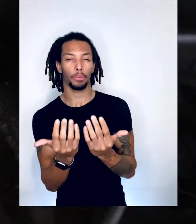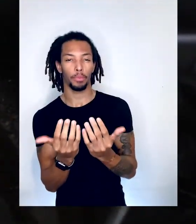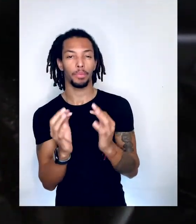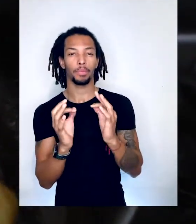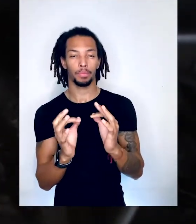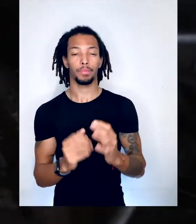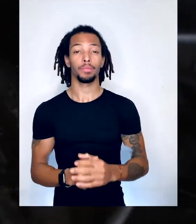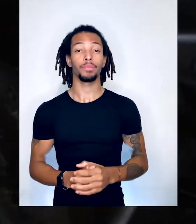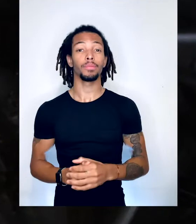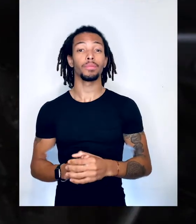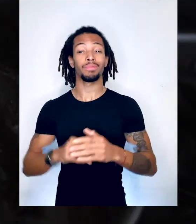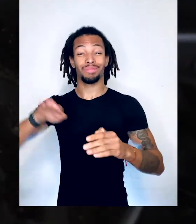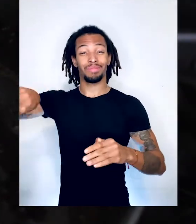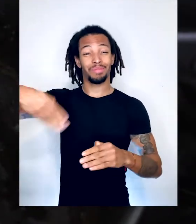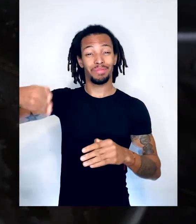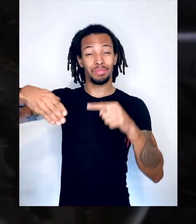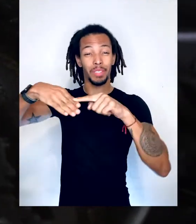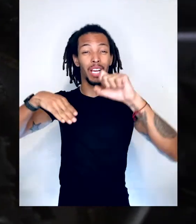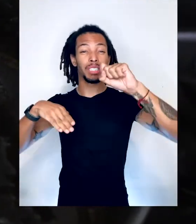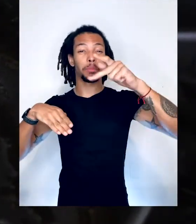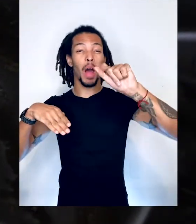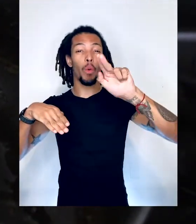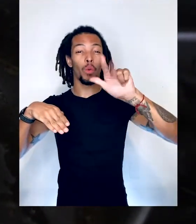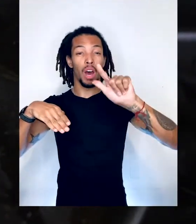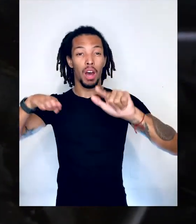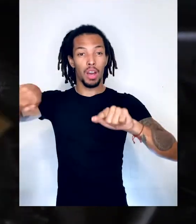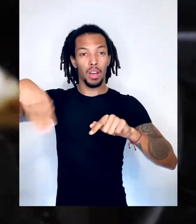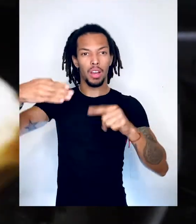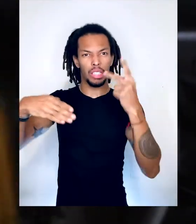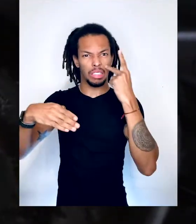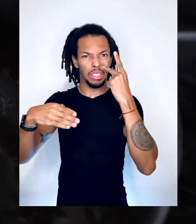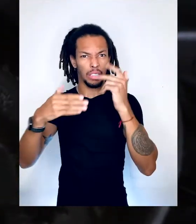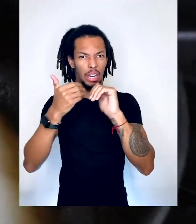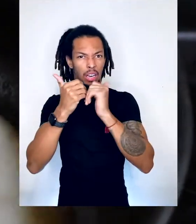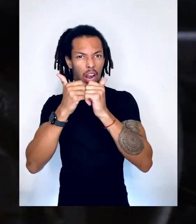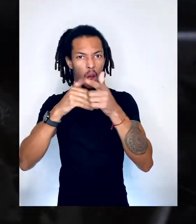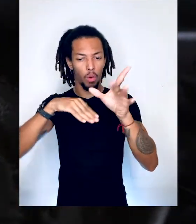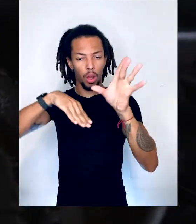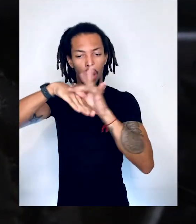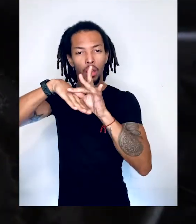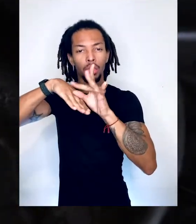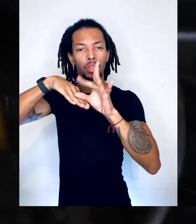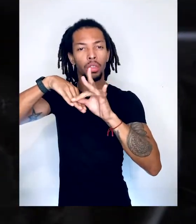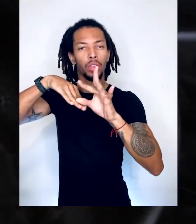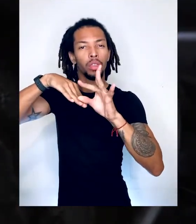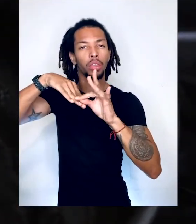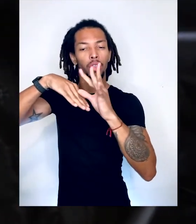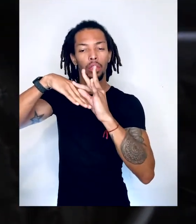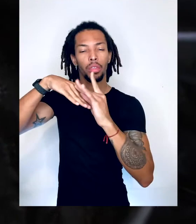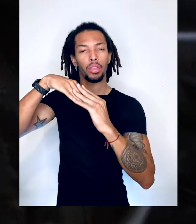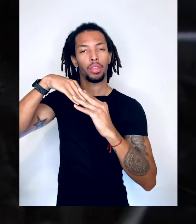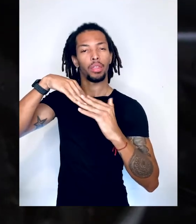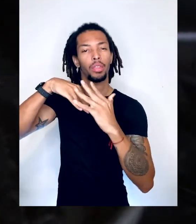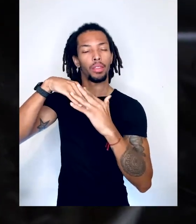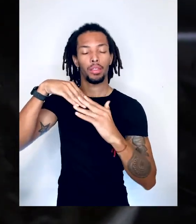and then see how it kind of sticks to itself, and sticks to the spoon? That's done.